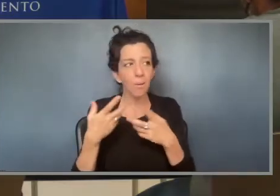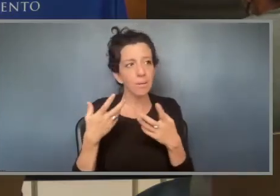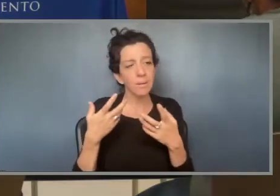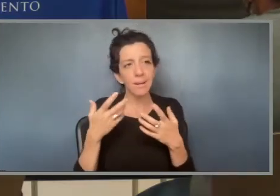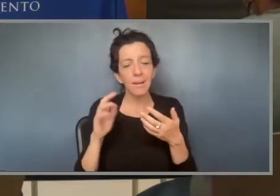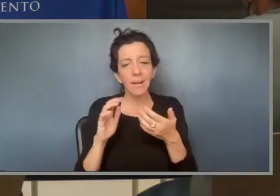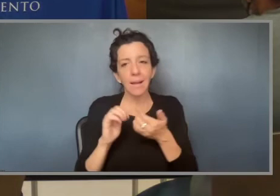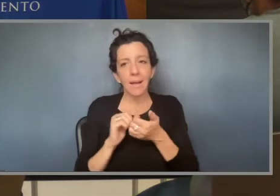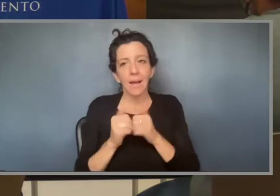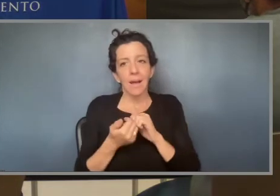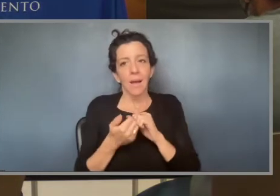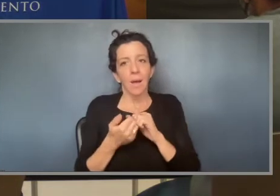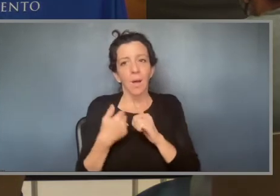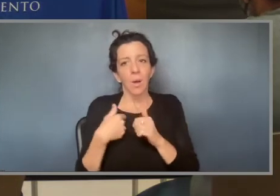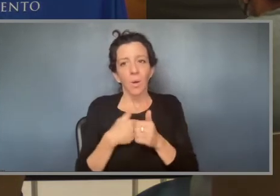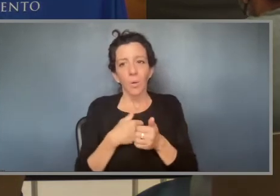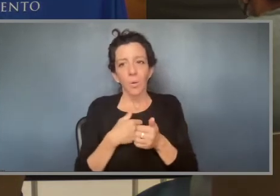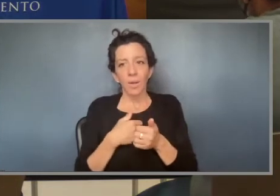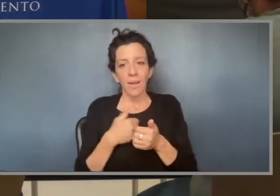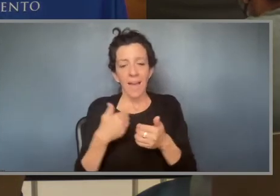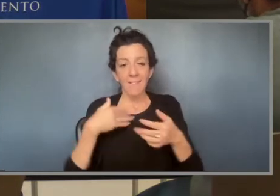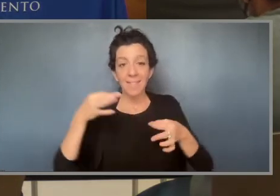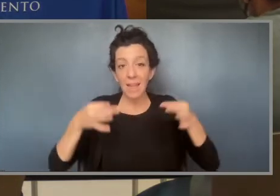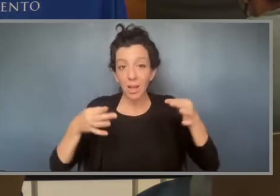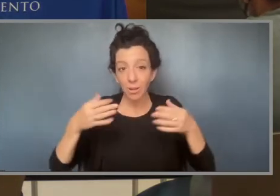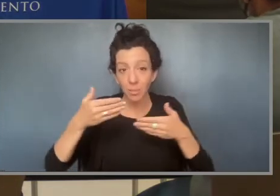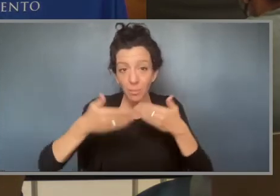Studio: So yeah do you want to kind of talk about the hearing process and kind of how you have that time is going to be